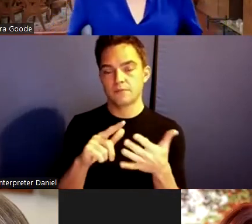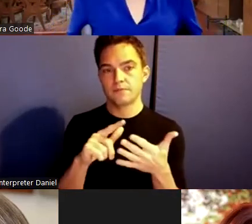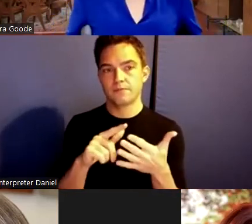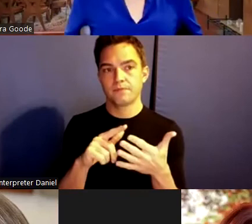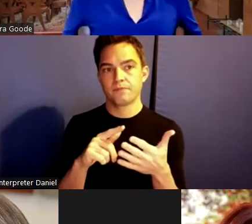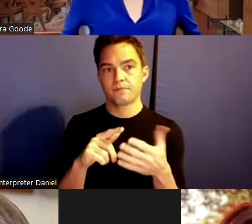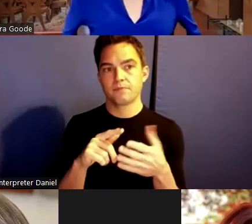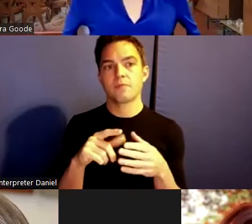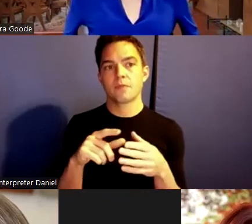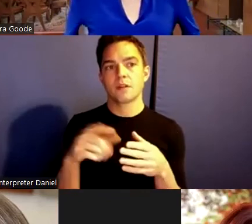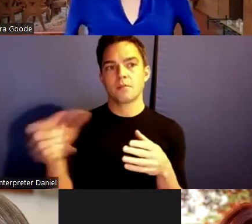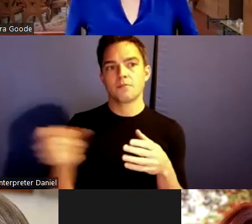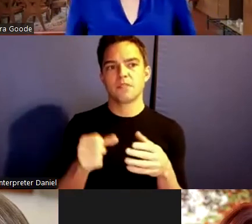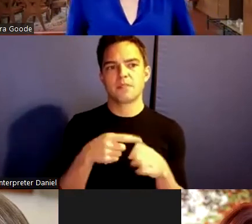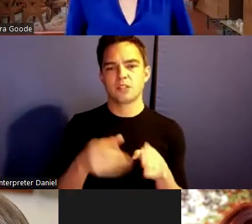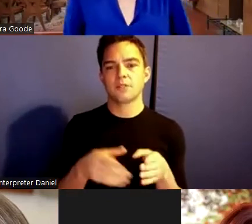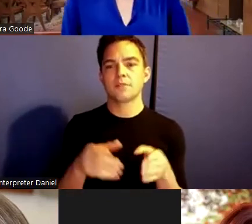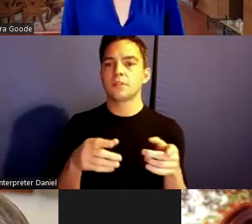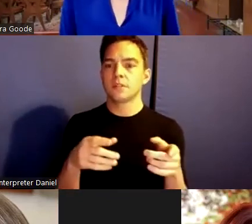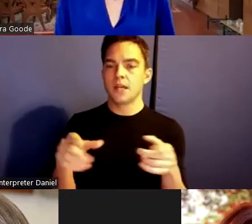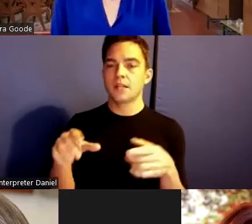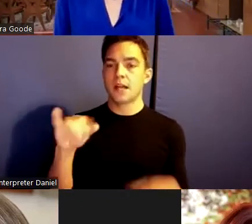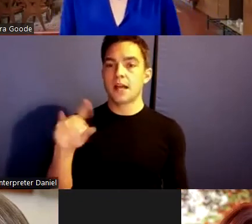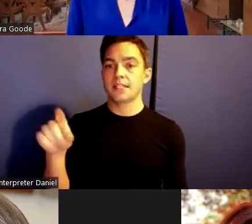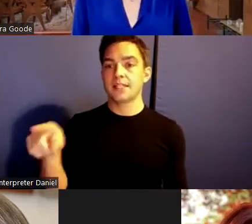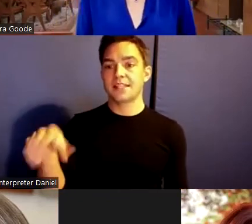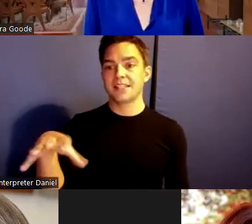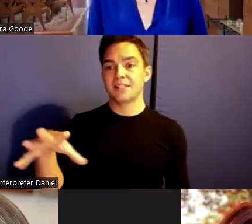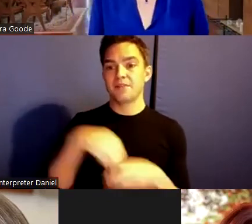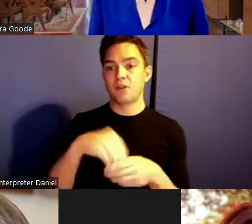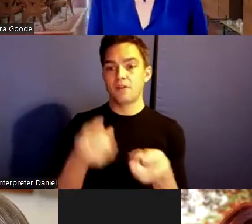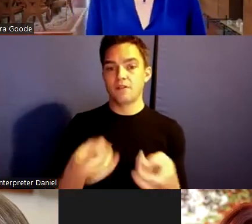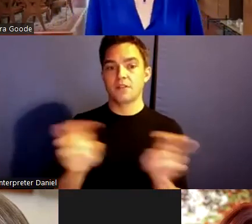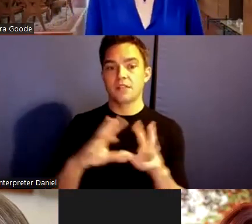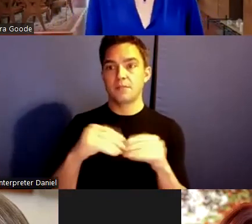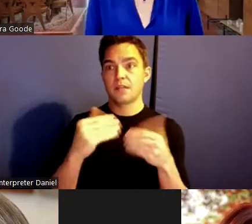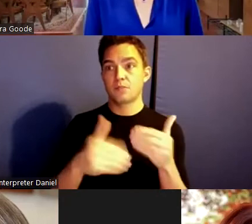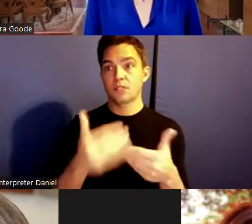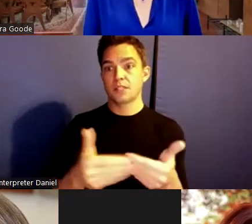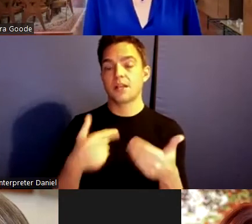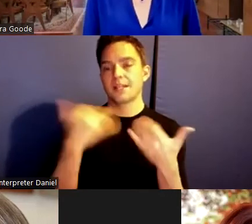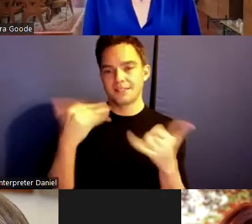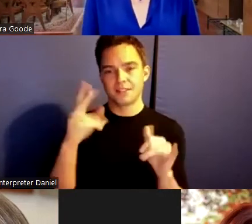Let's fully include individuals with IDD in the meeting process, I still see people talking about